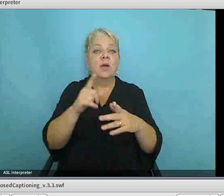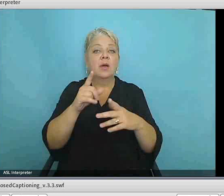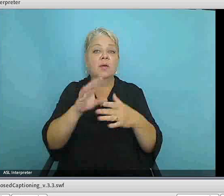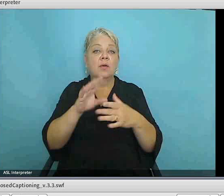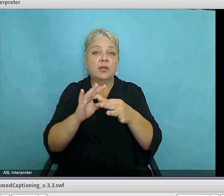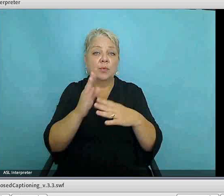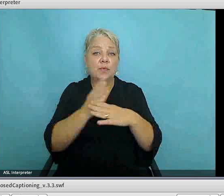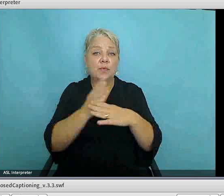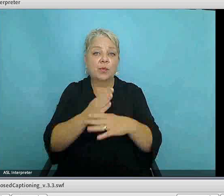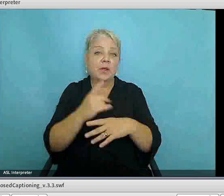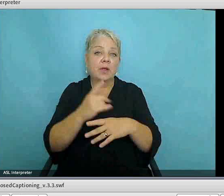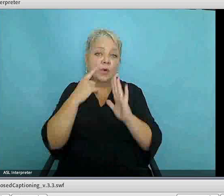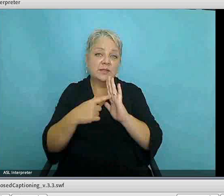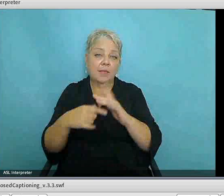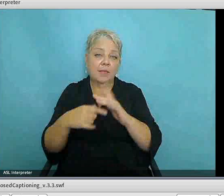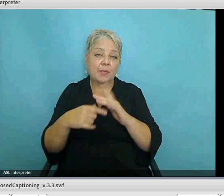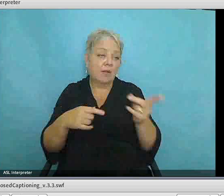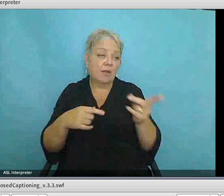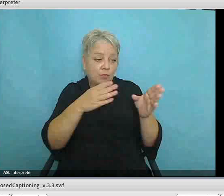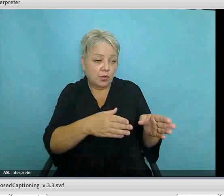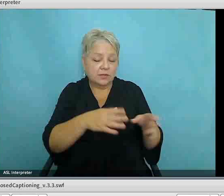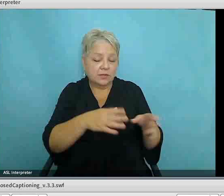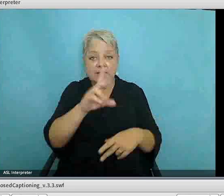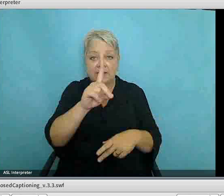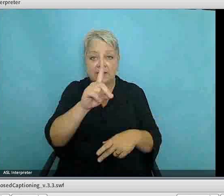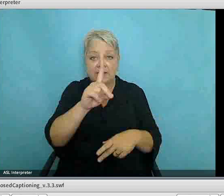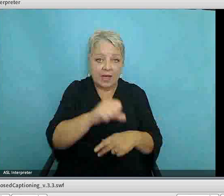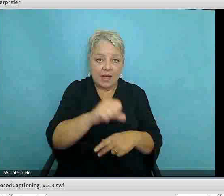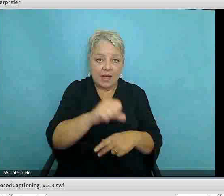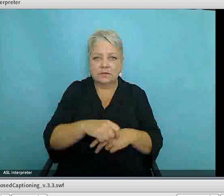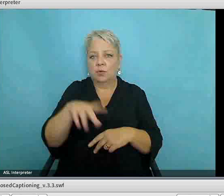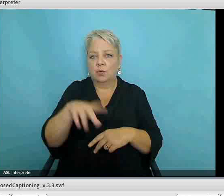themselves during the assessment process and finding out what type of supports or what